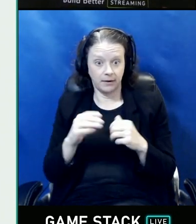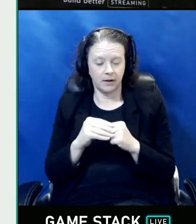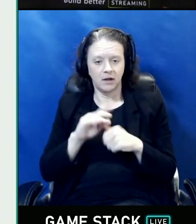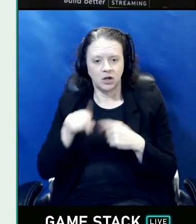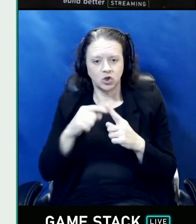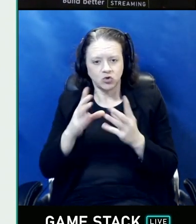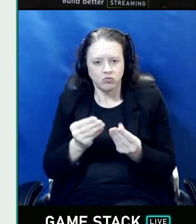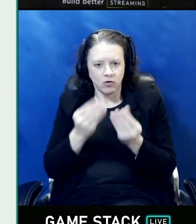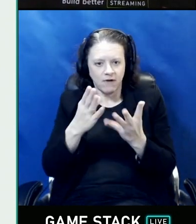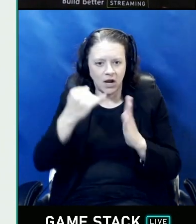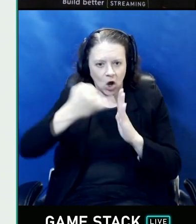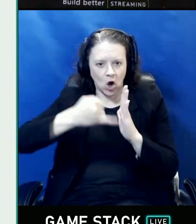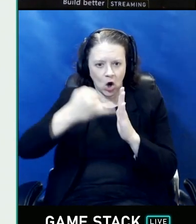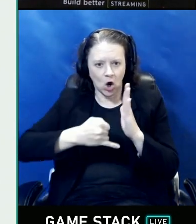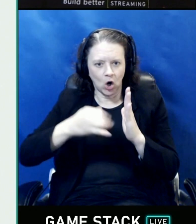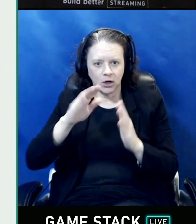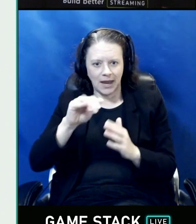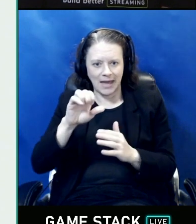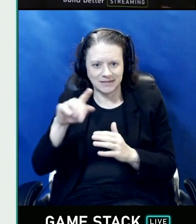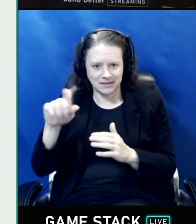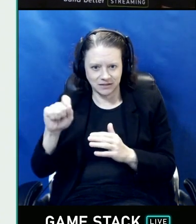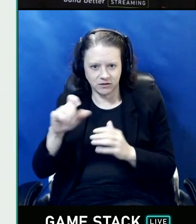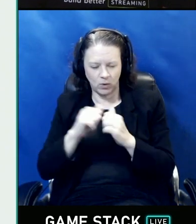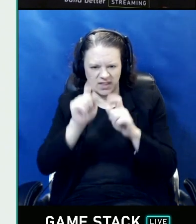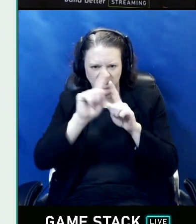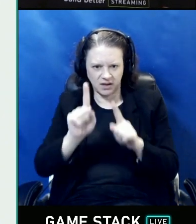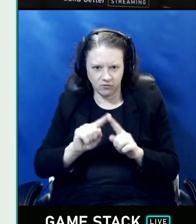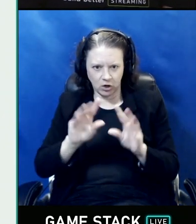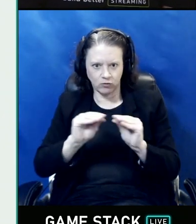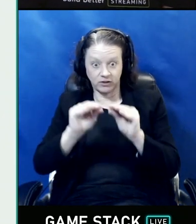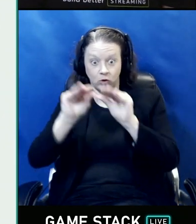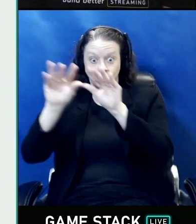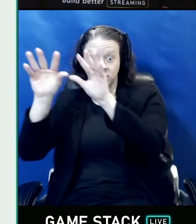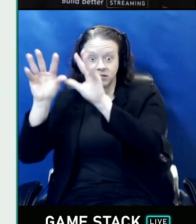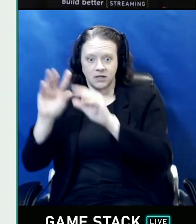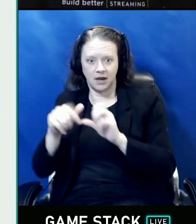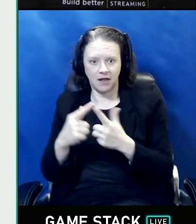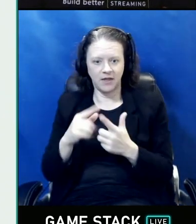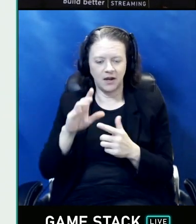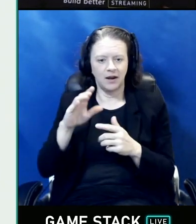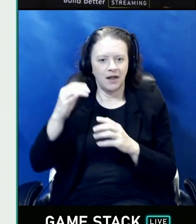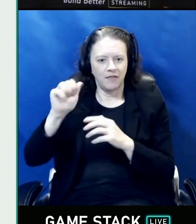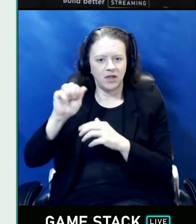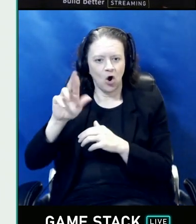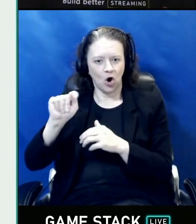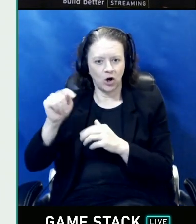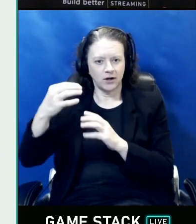the app will take care of the rest. Now, another thing to notice here, is that we've combined